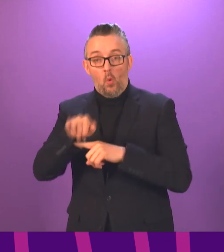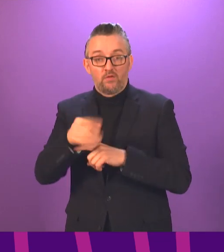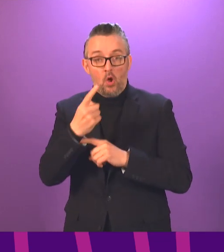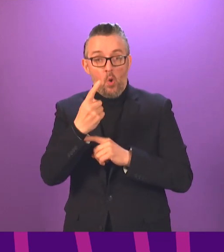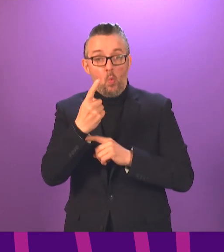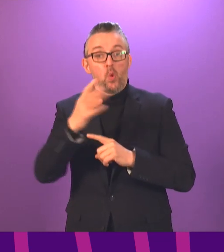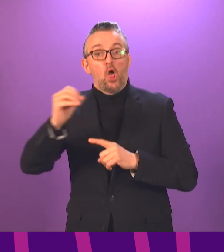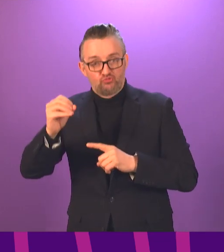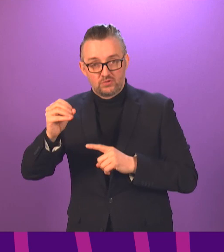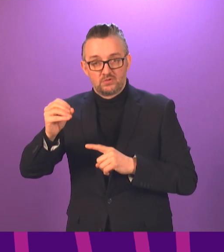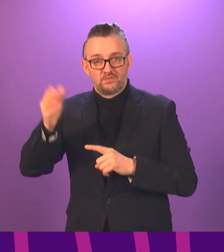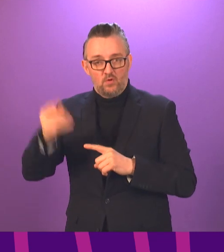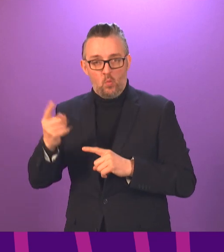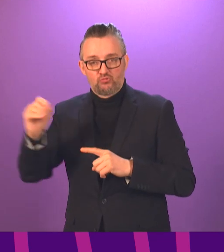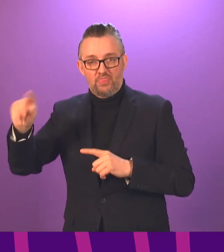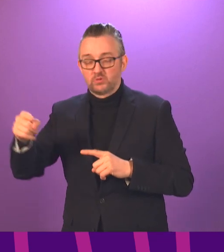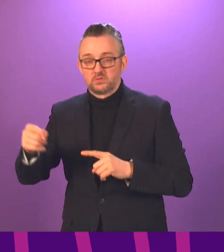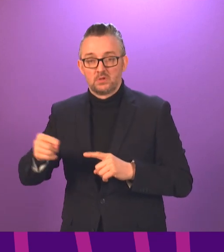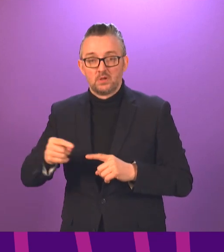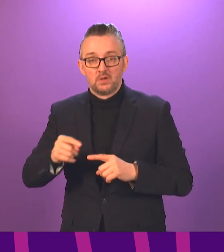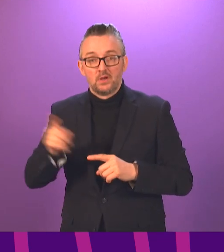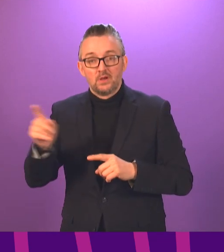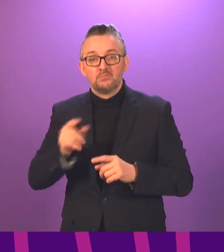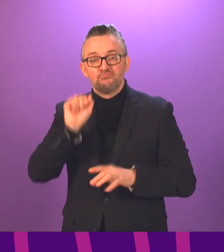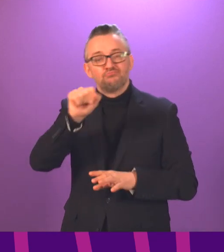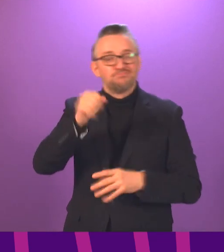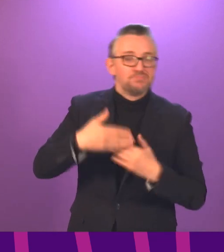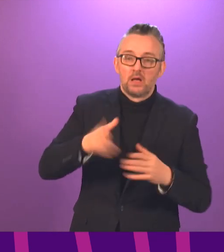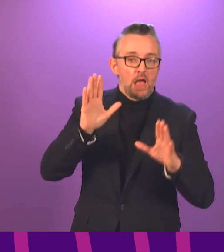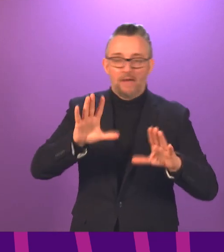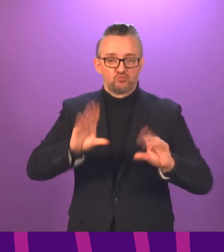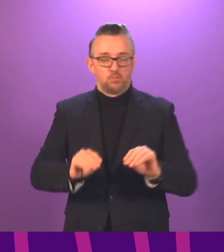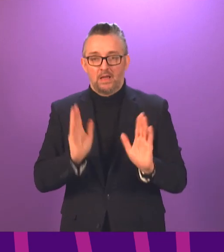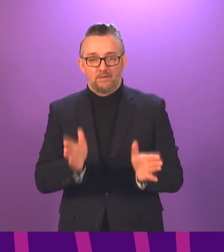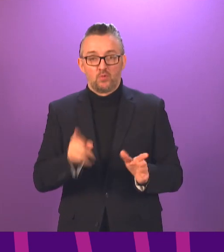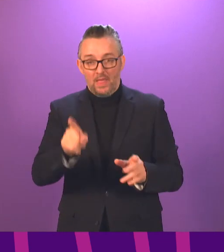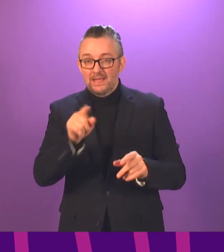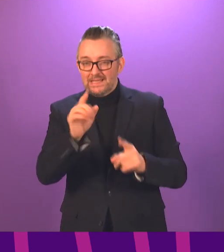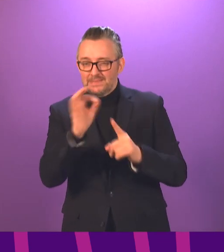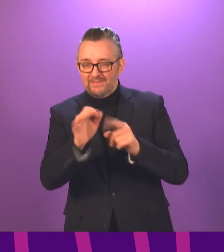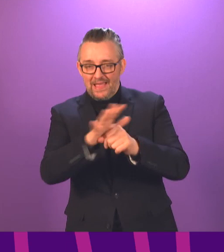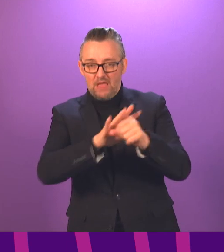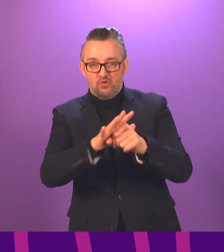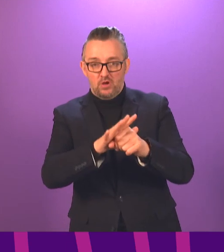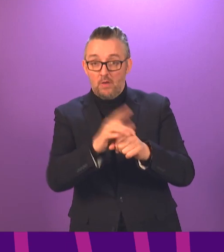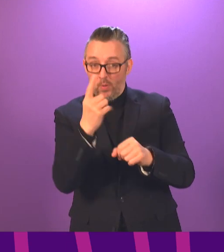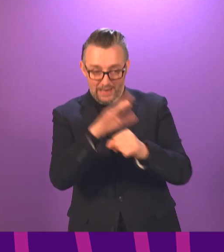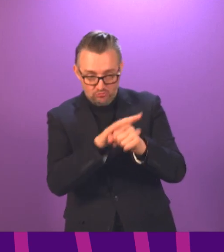100,000, canvassing would have to be suspended for safety reasons in that local authority area until